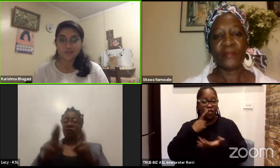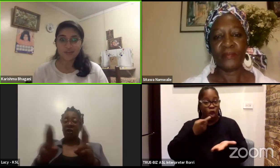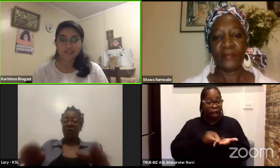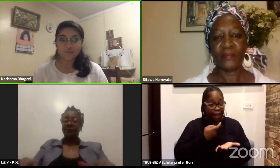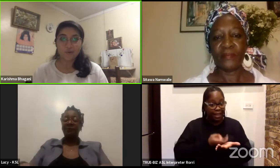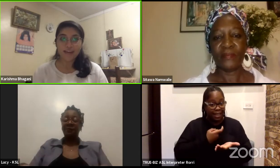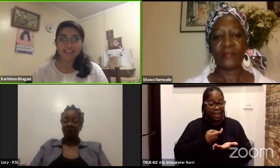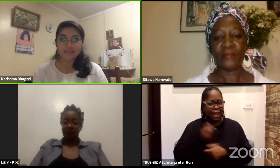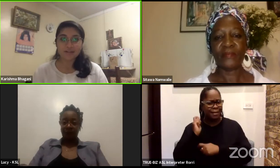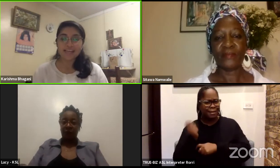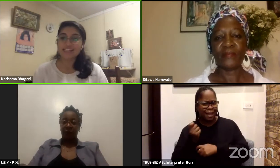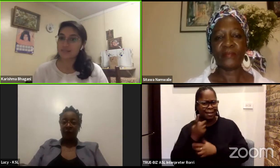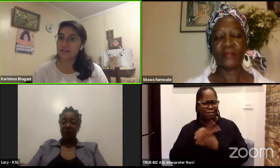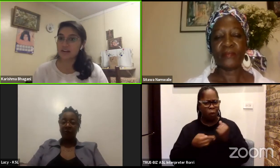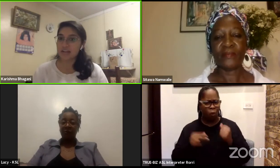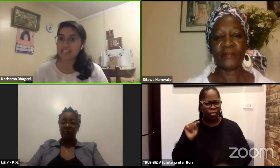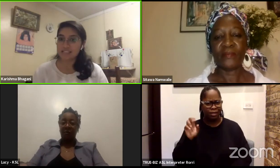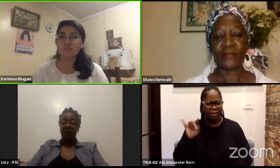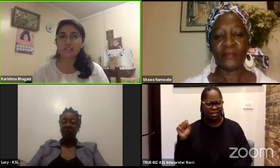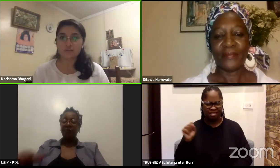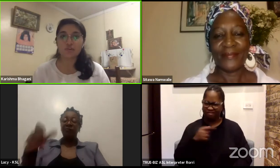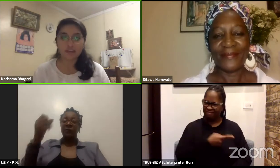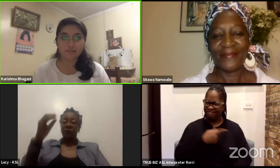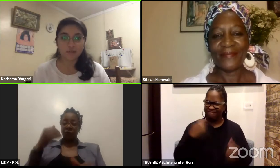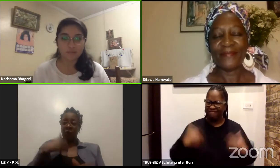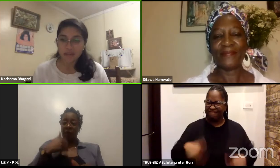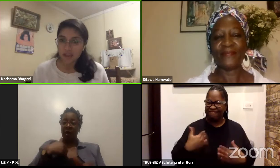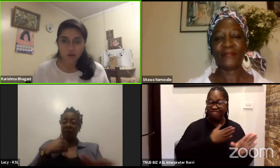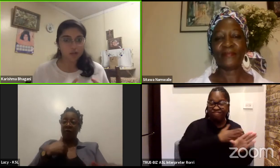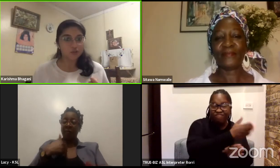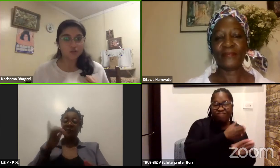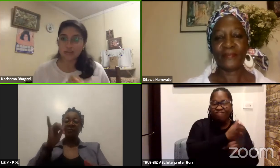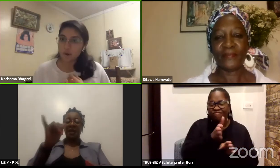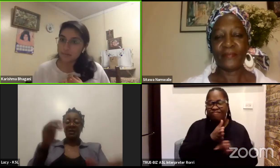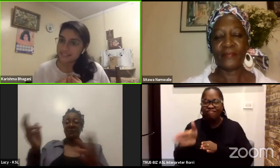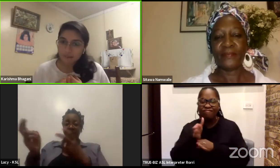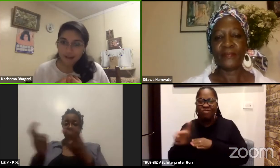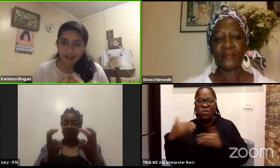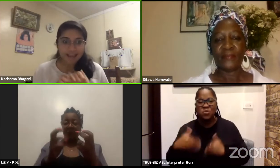So we have quite the multidisciplinary artist, truly drawing from her cultural diplomacy work